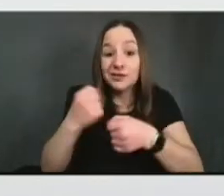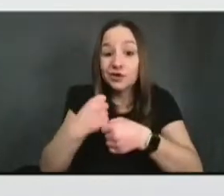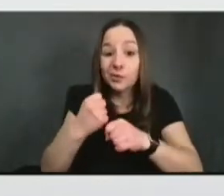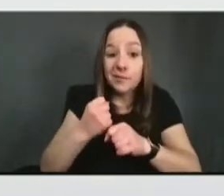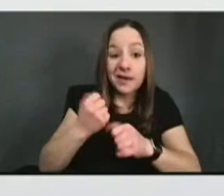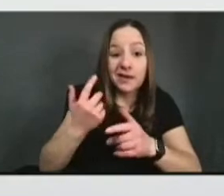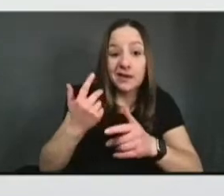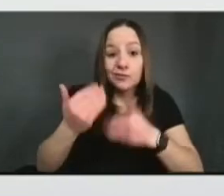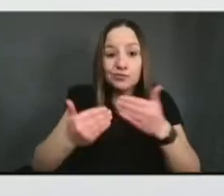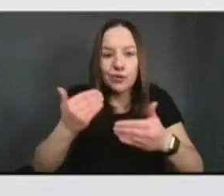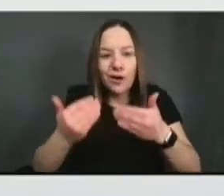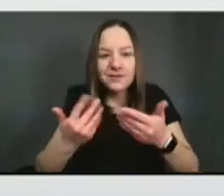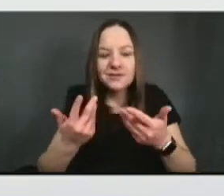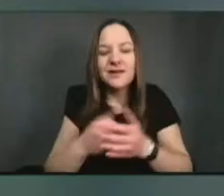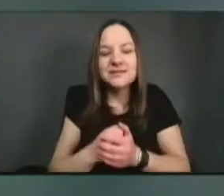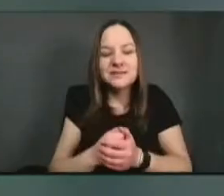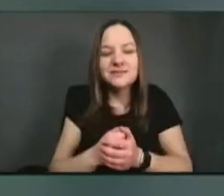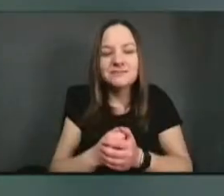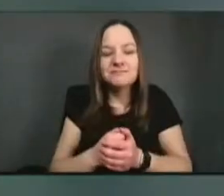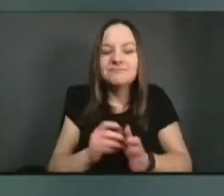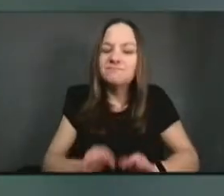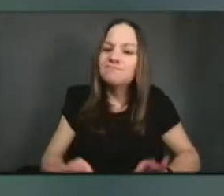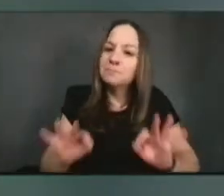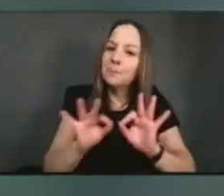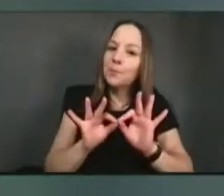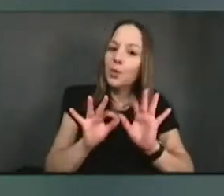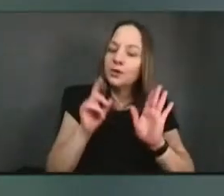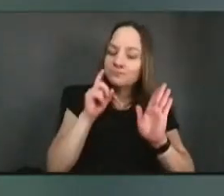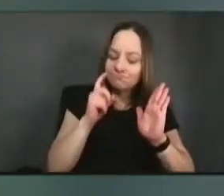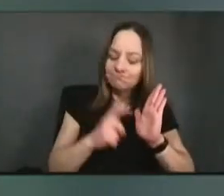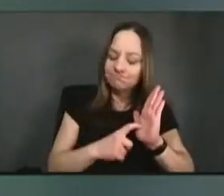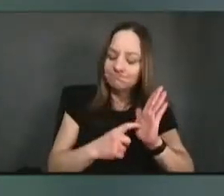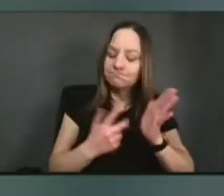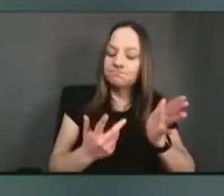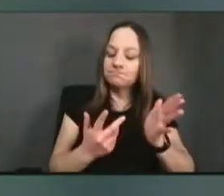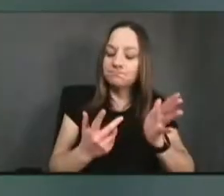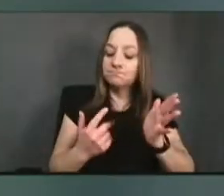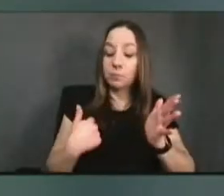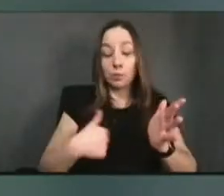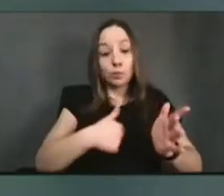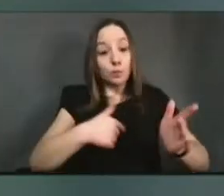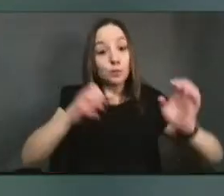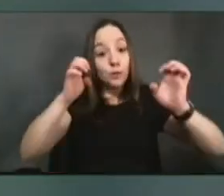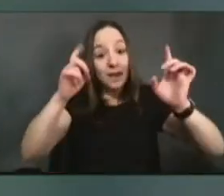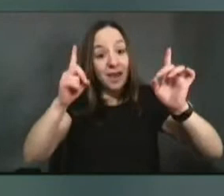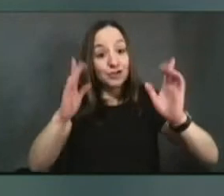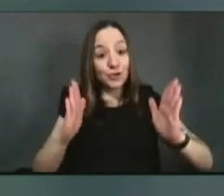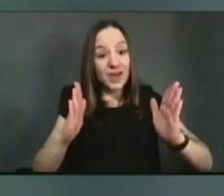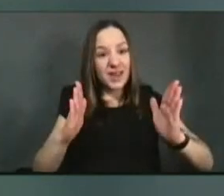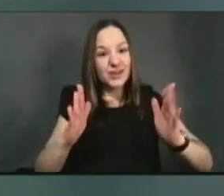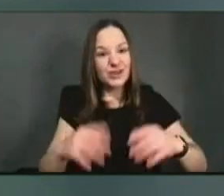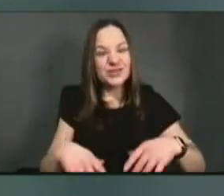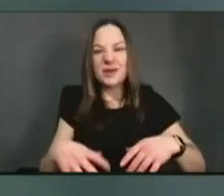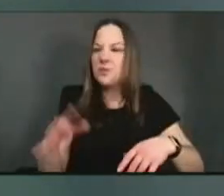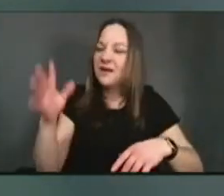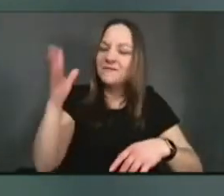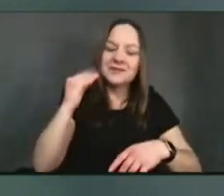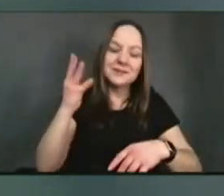which was about this shared decision making process And how do we come to that? And I think it's really important to acknowledge that we as educators